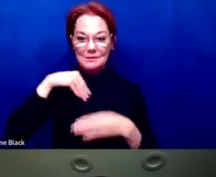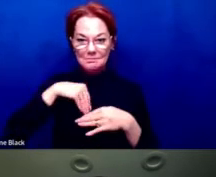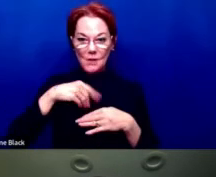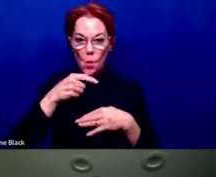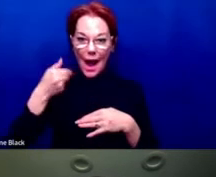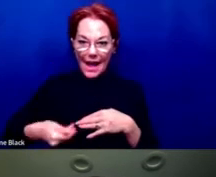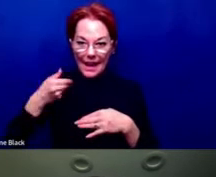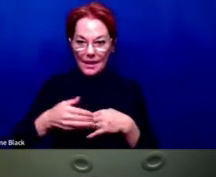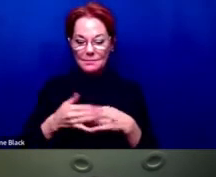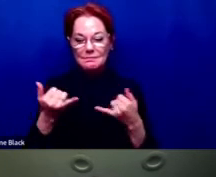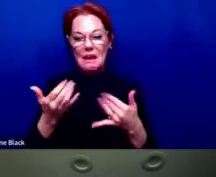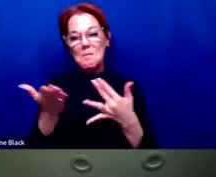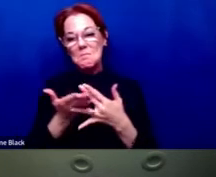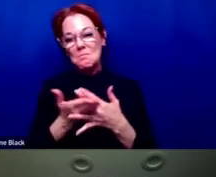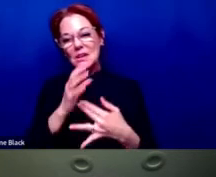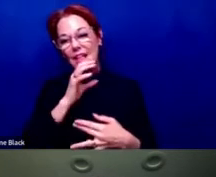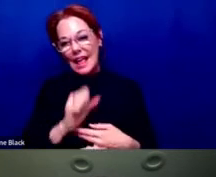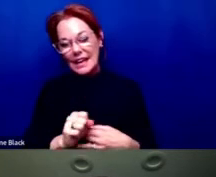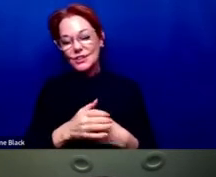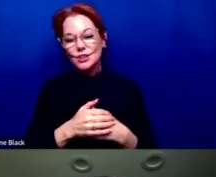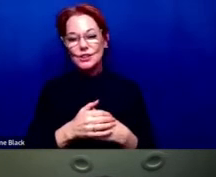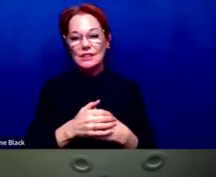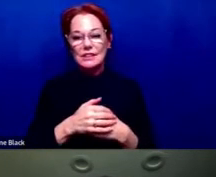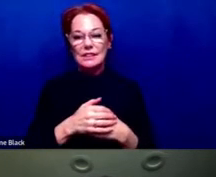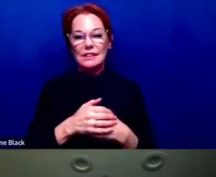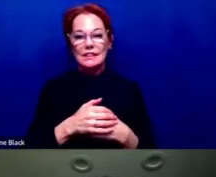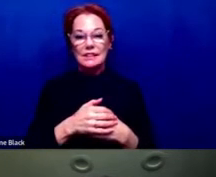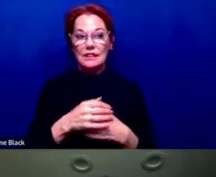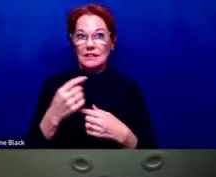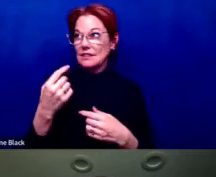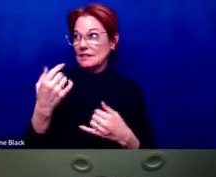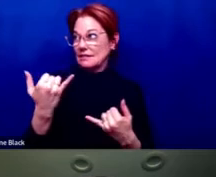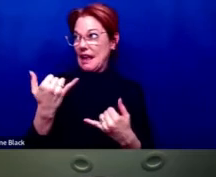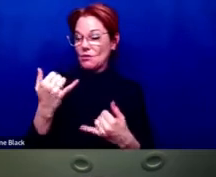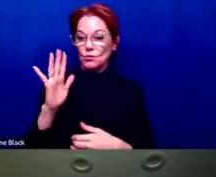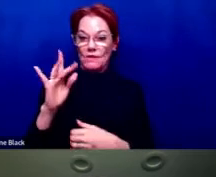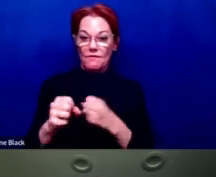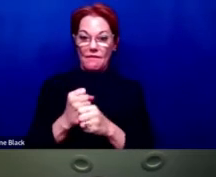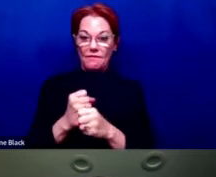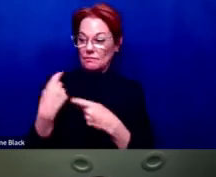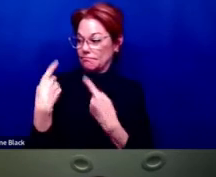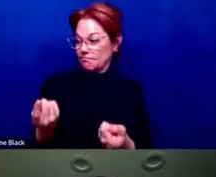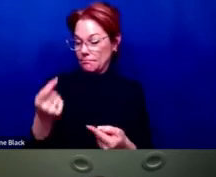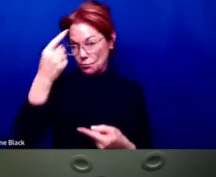middle aged now. And I'm, you know, this year was 25 years since my brain injury, and I started to, you know, this is